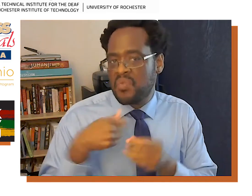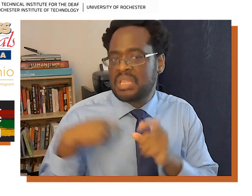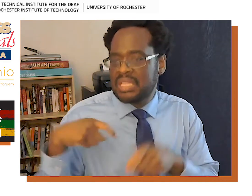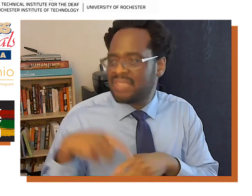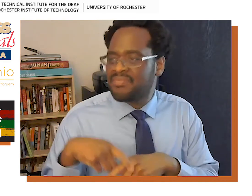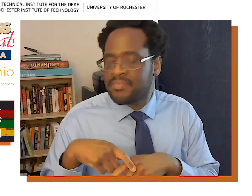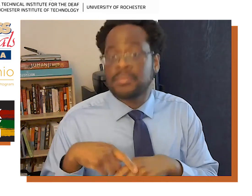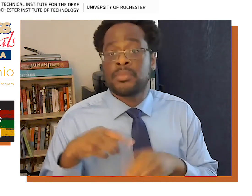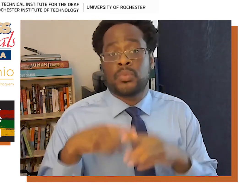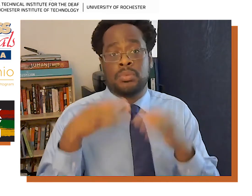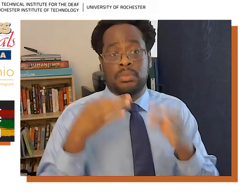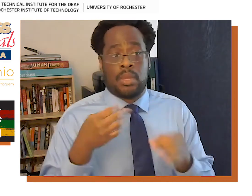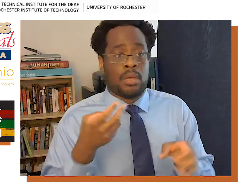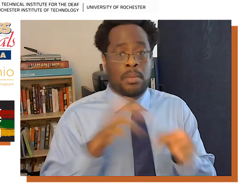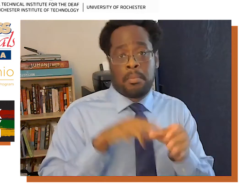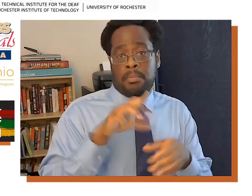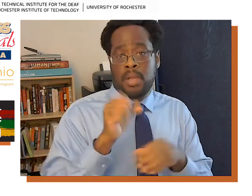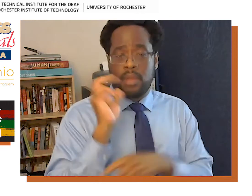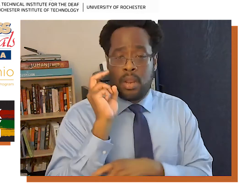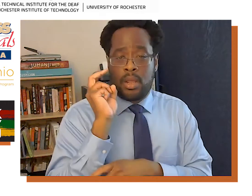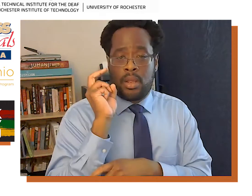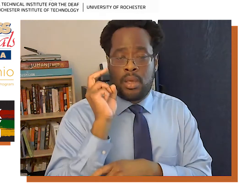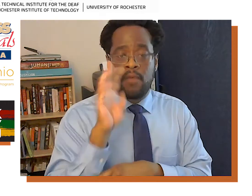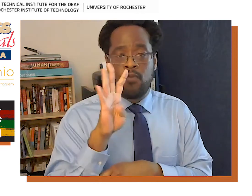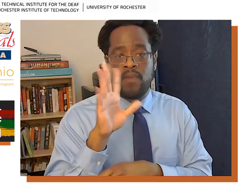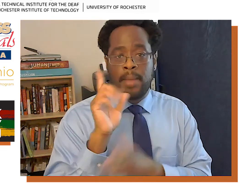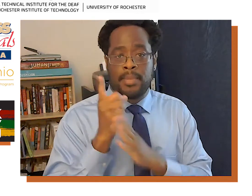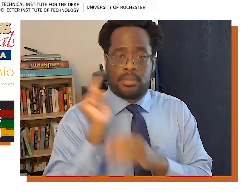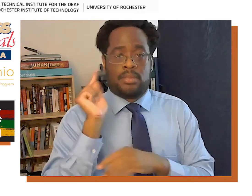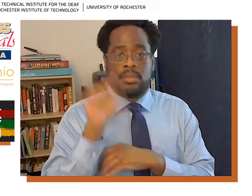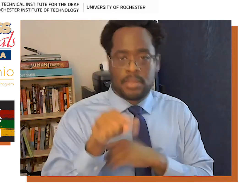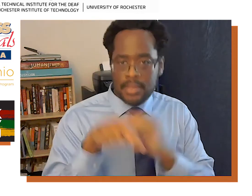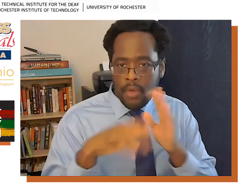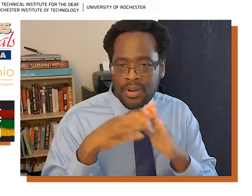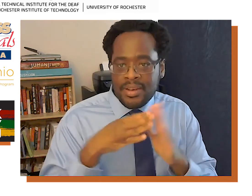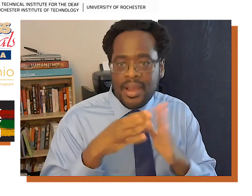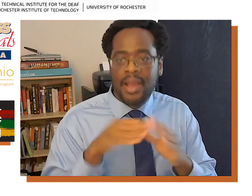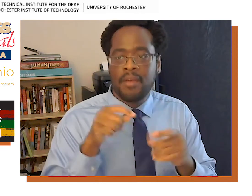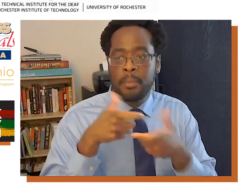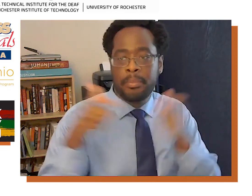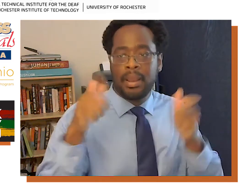and I went to that library, but they didn't have very many materials for me, so I got on a bus